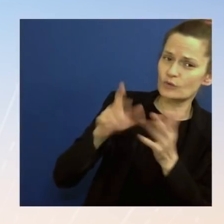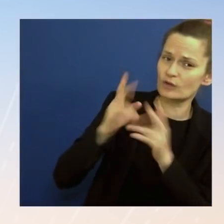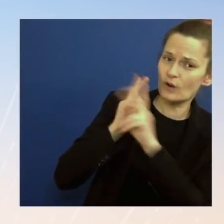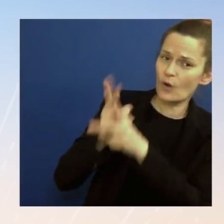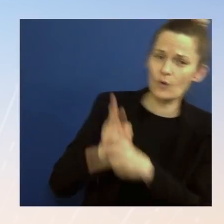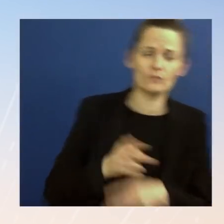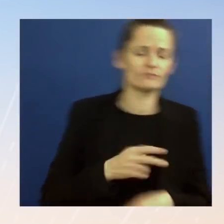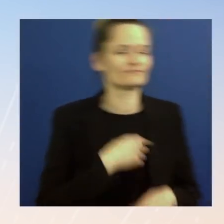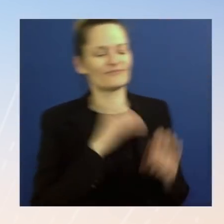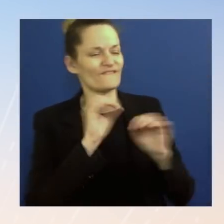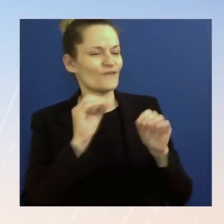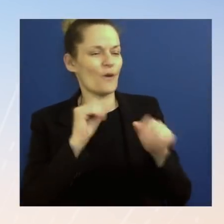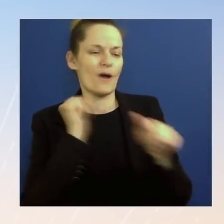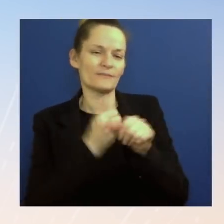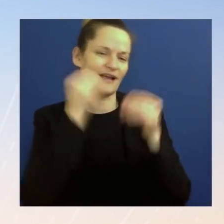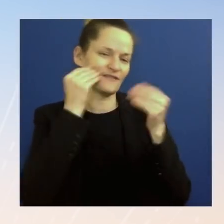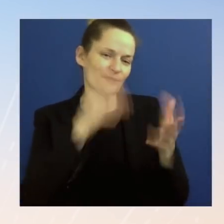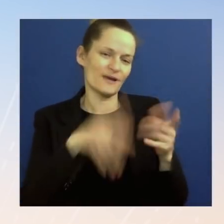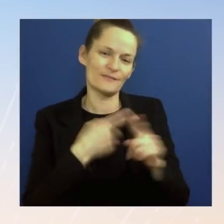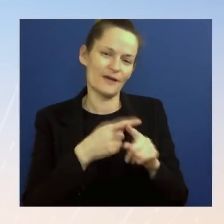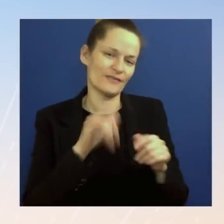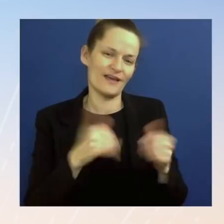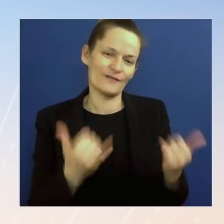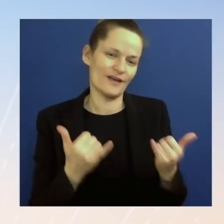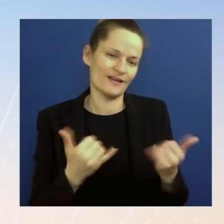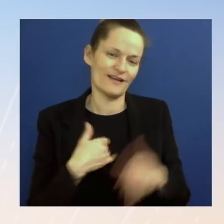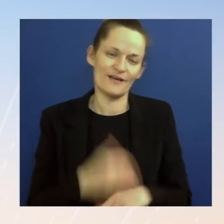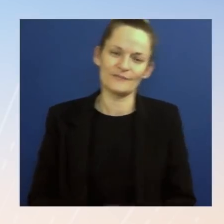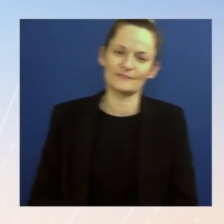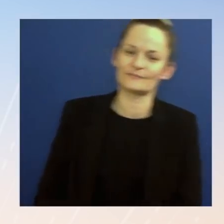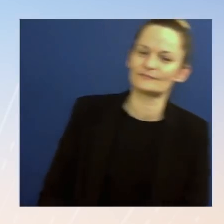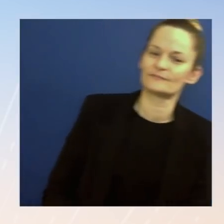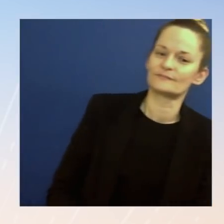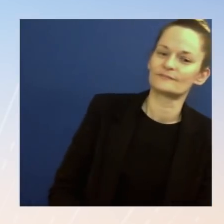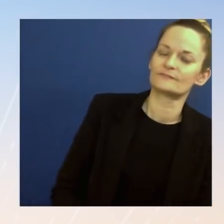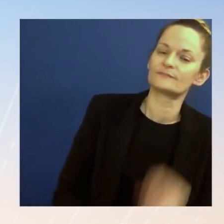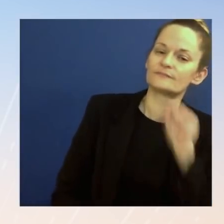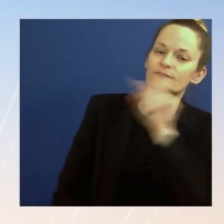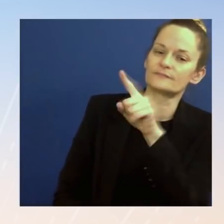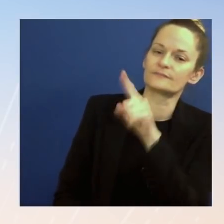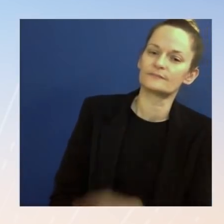Ms. Psaki: Okay. And then I'll go to your friend next to you. The Press: Thank you very much. On North Korea, it is reported